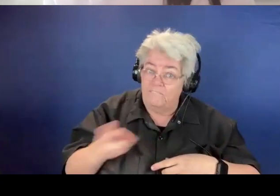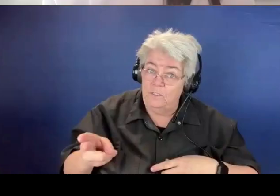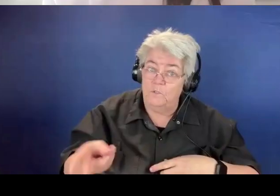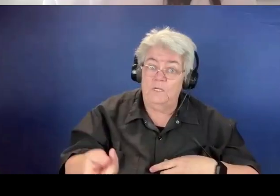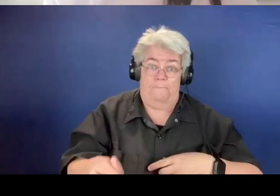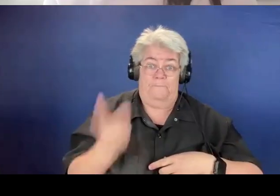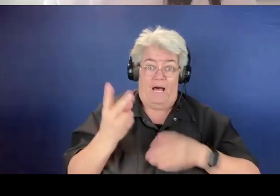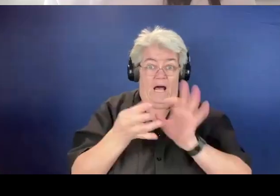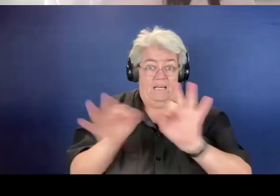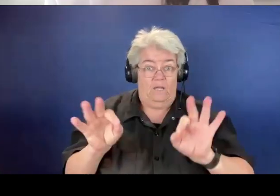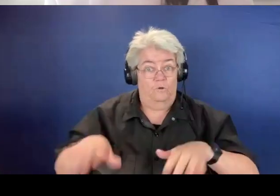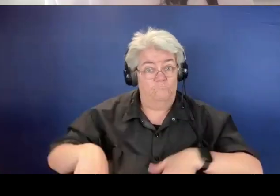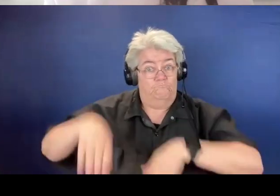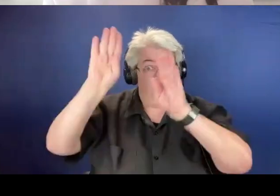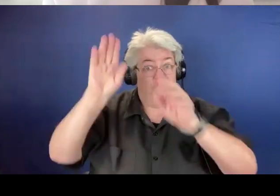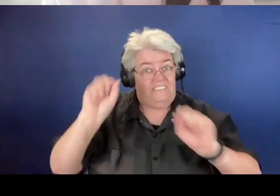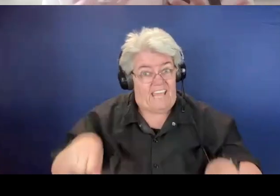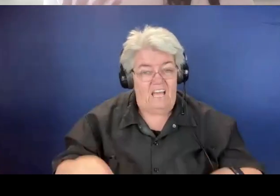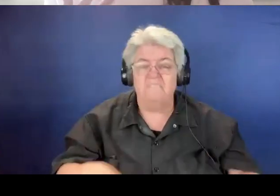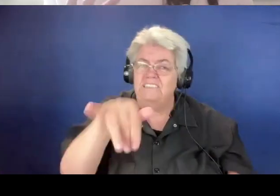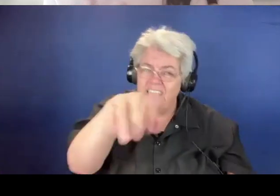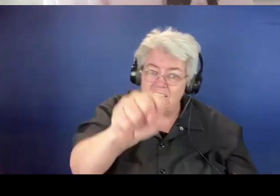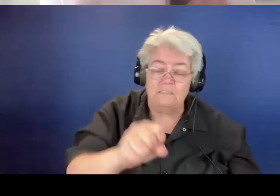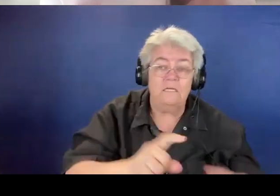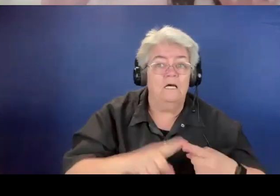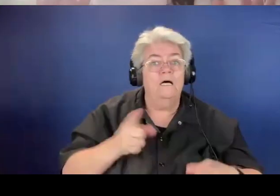Will bilingualism lead to delays in children who are DHH?